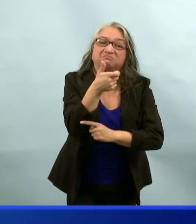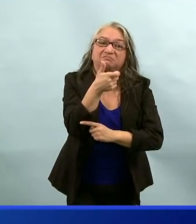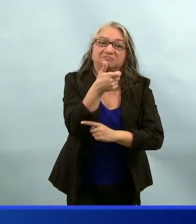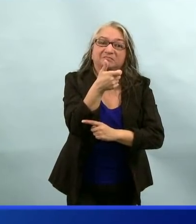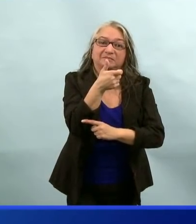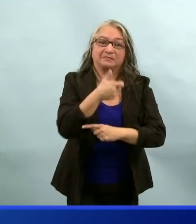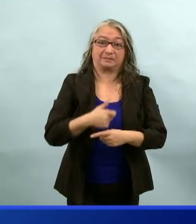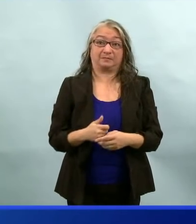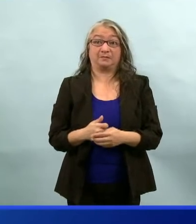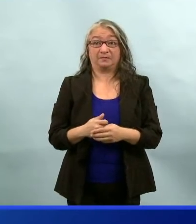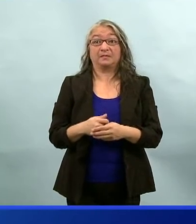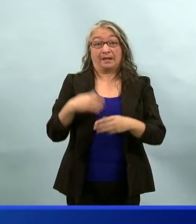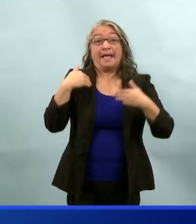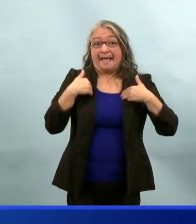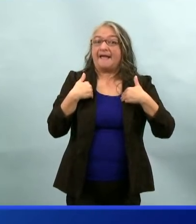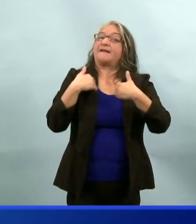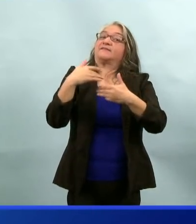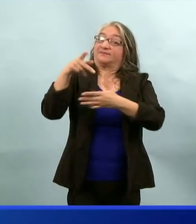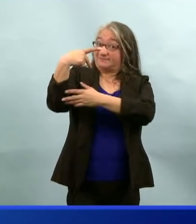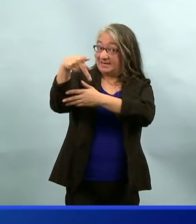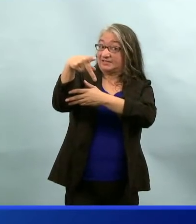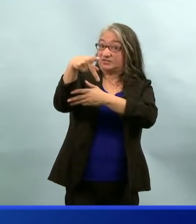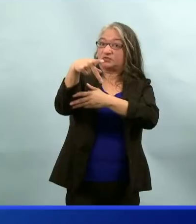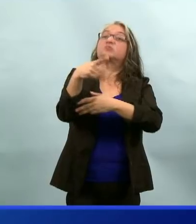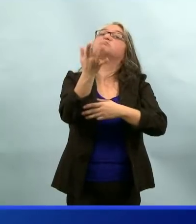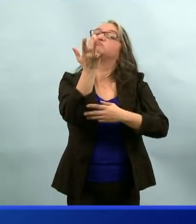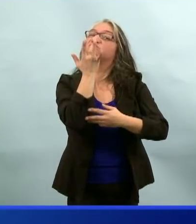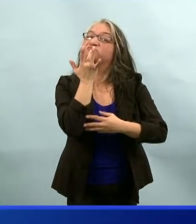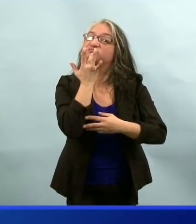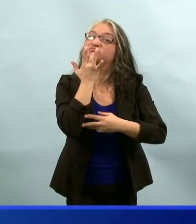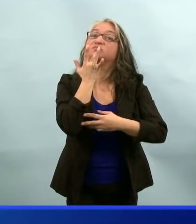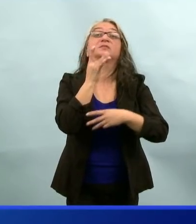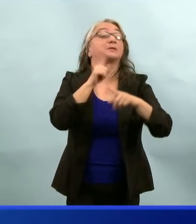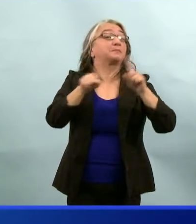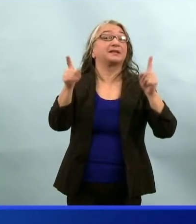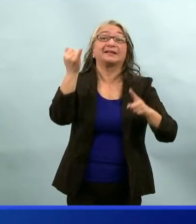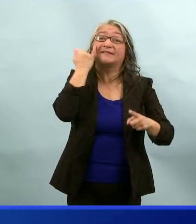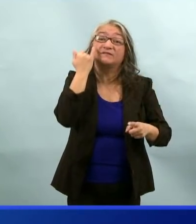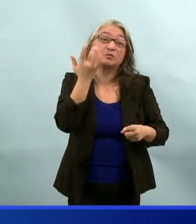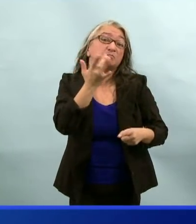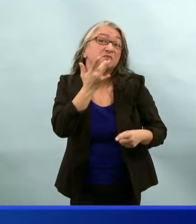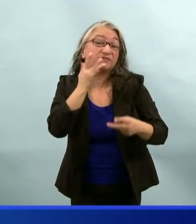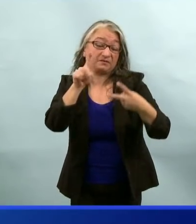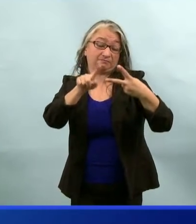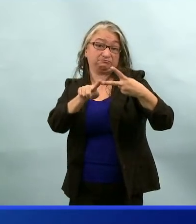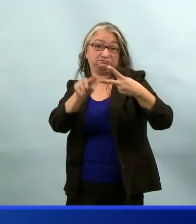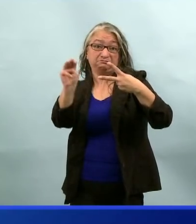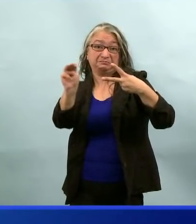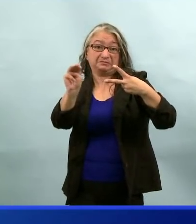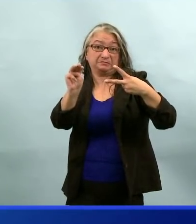more comfortable with moderna it remains a very safe and effective option i want to be